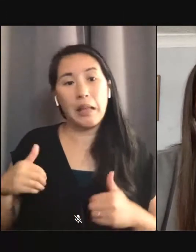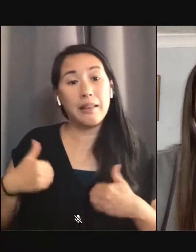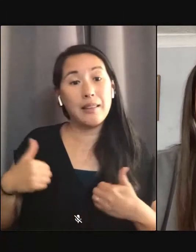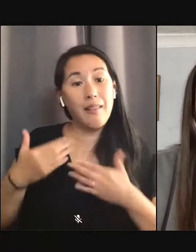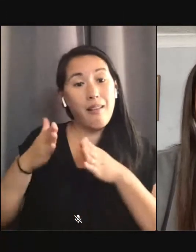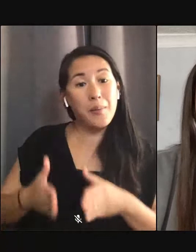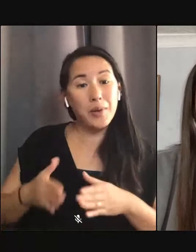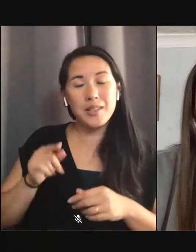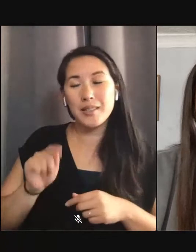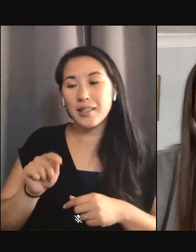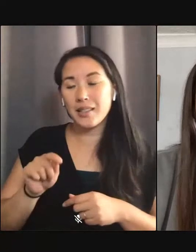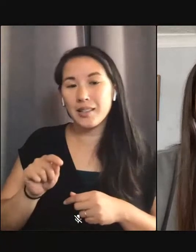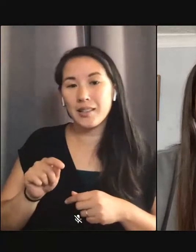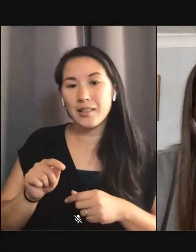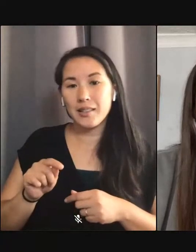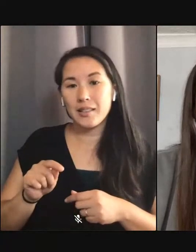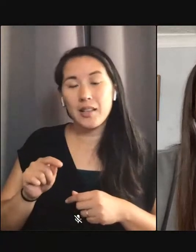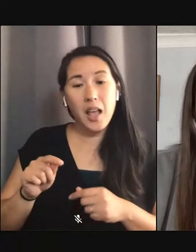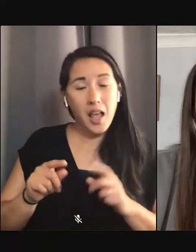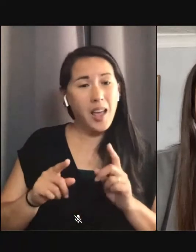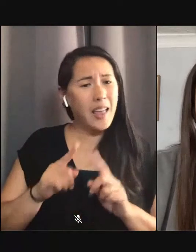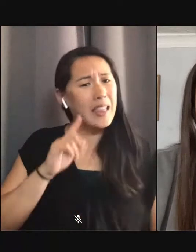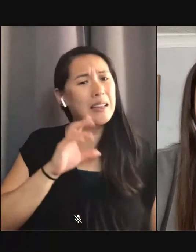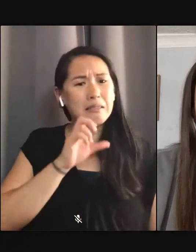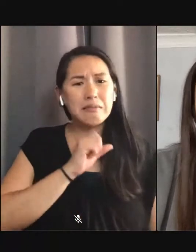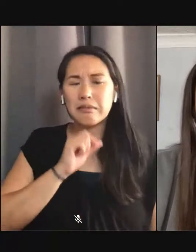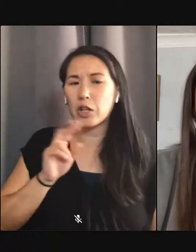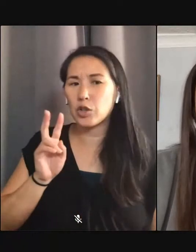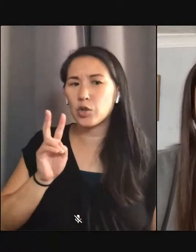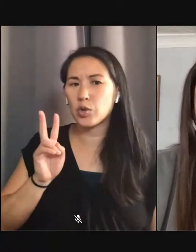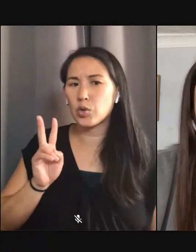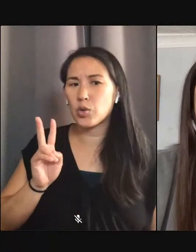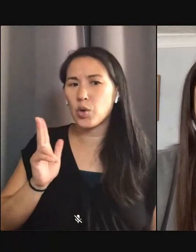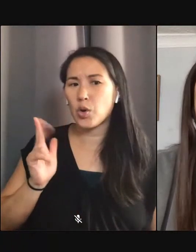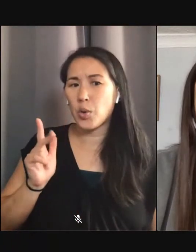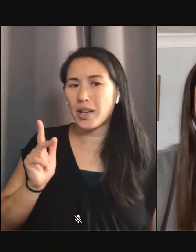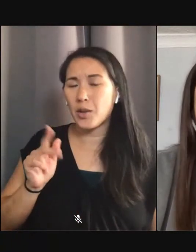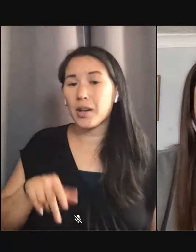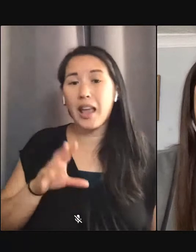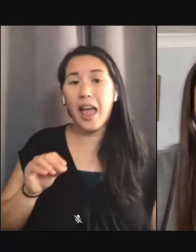who was a salesperson but was 23 years old and caught buses all the time and said no this app